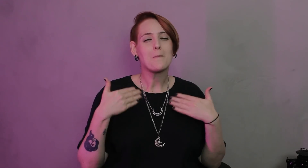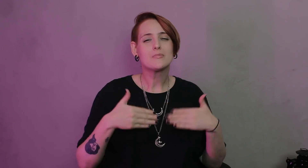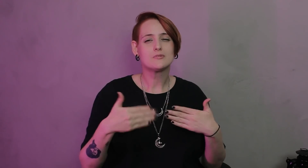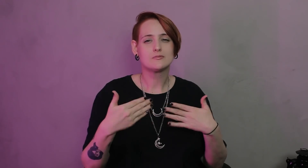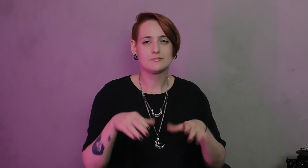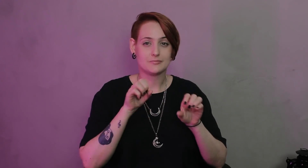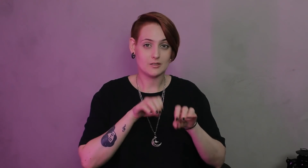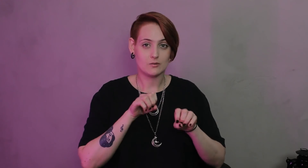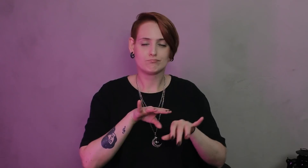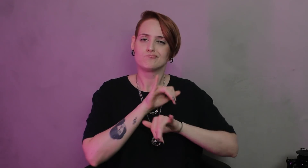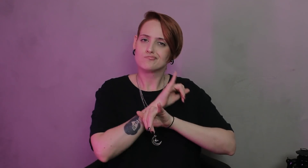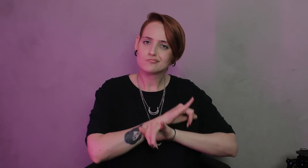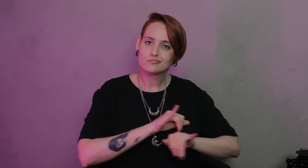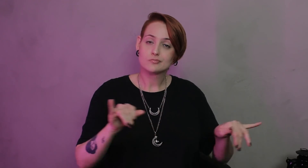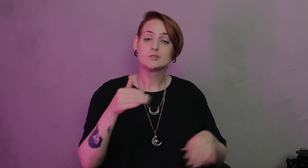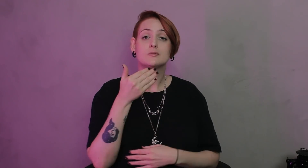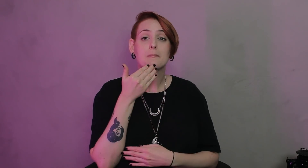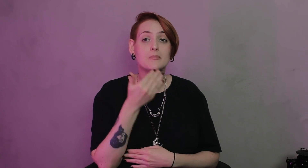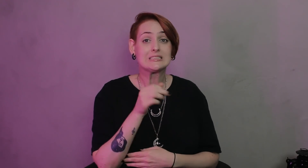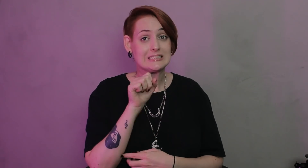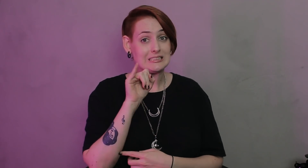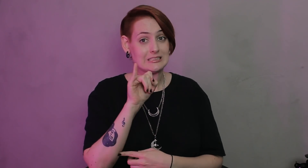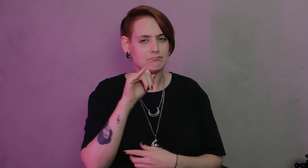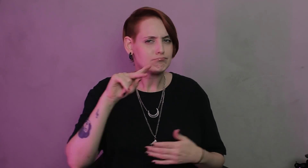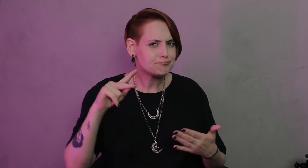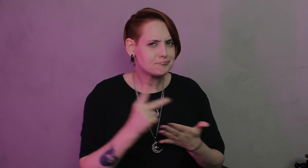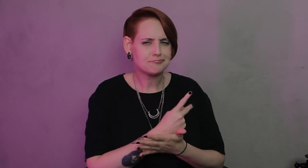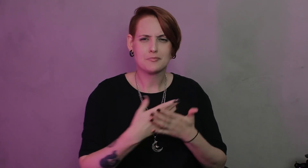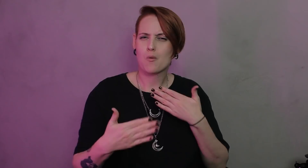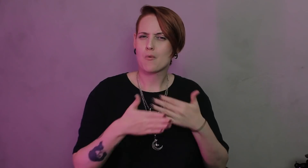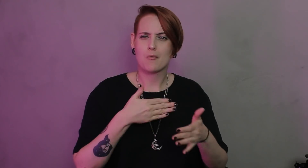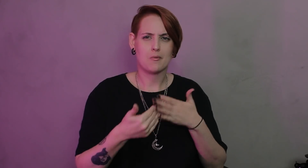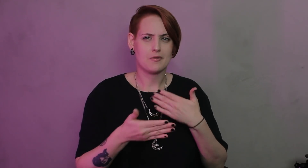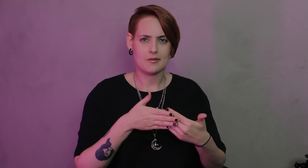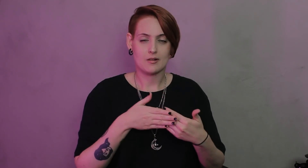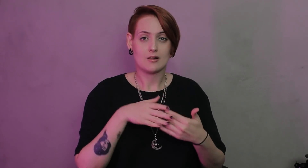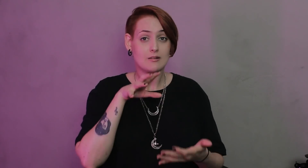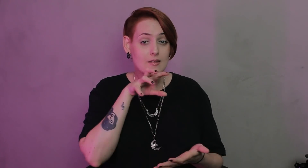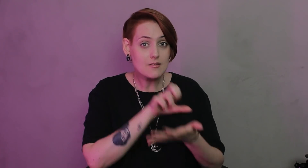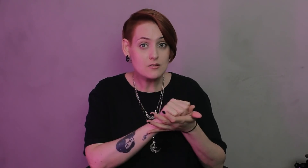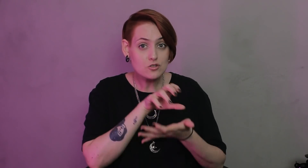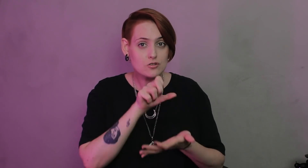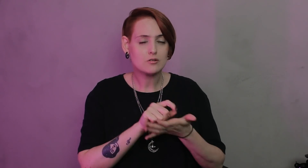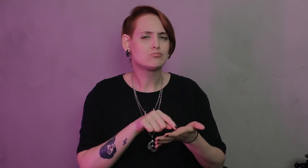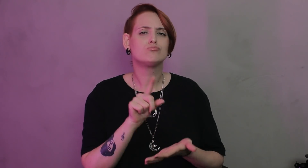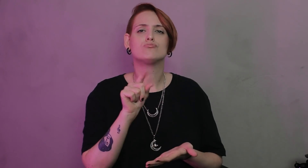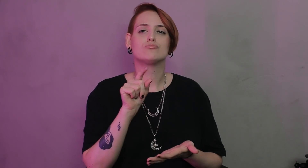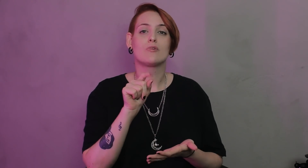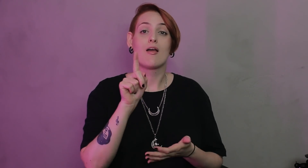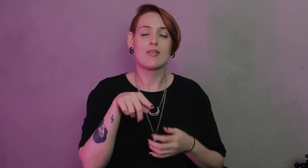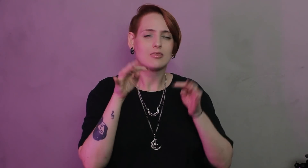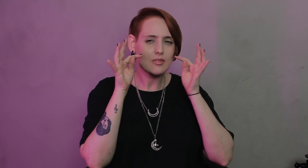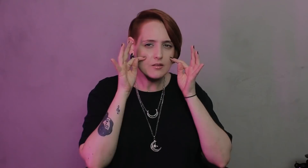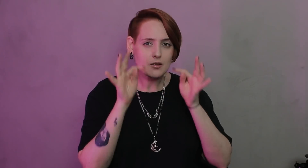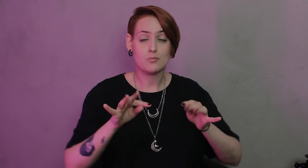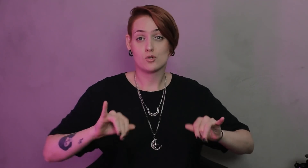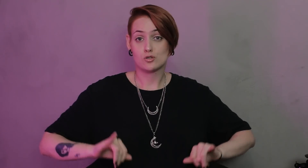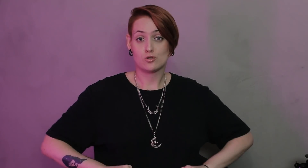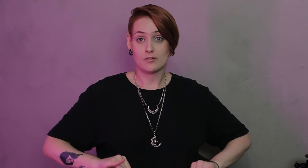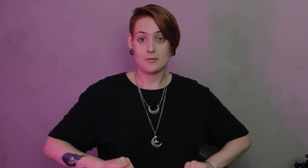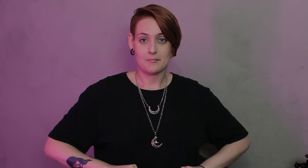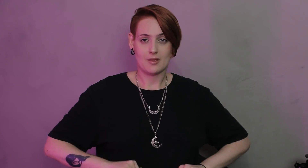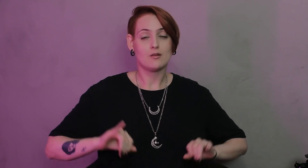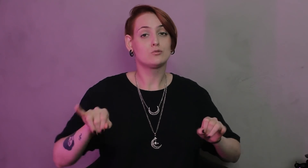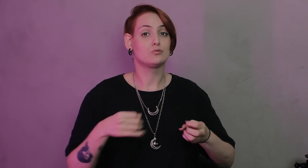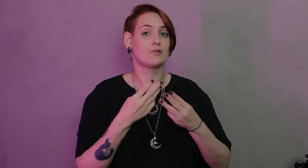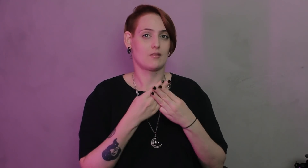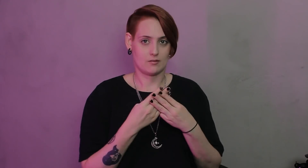In the ad they asked for any record that testified to the suffering of the Jews.